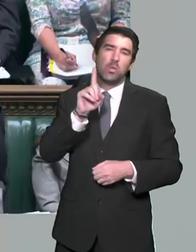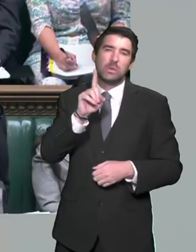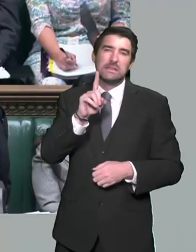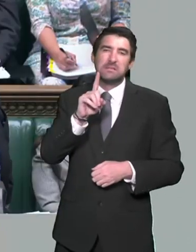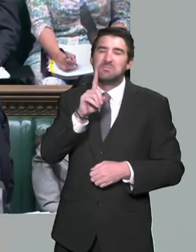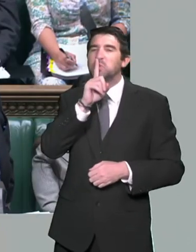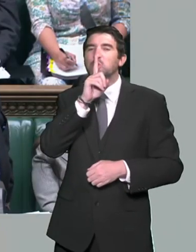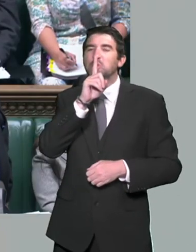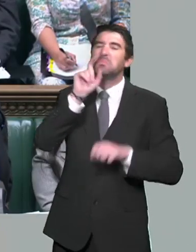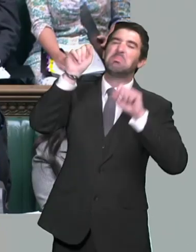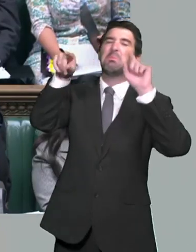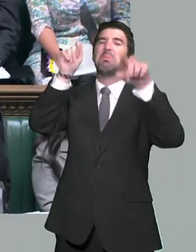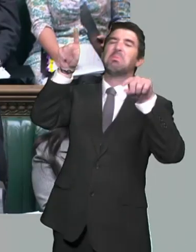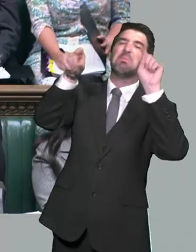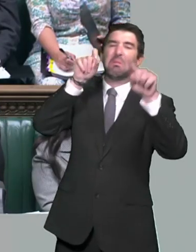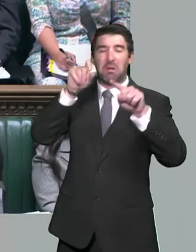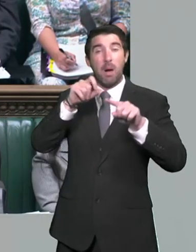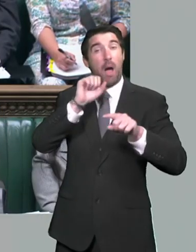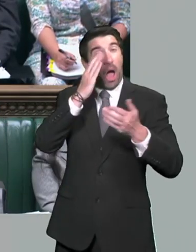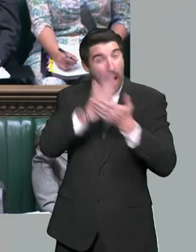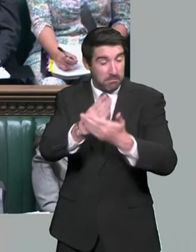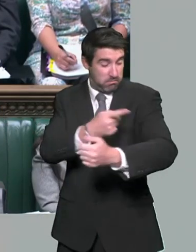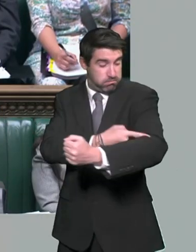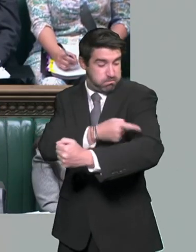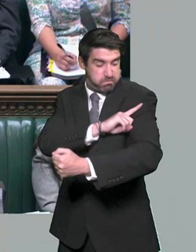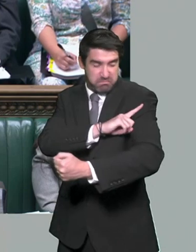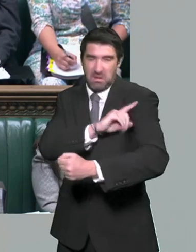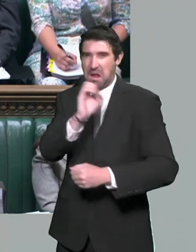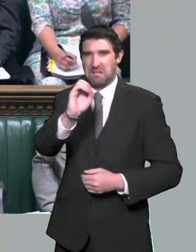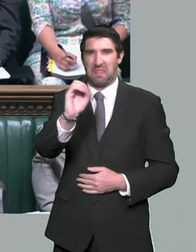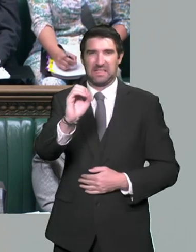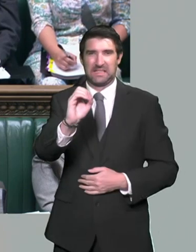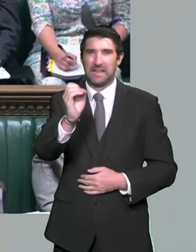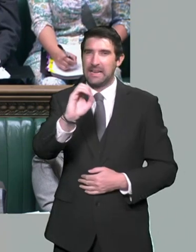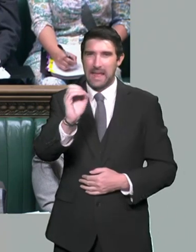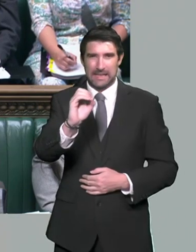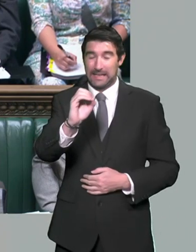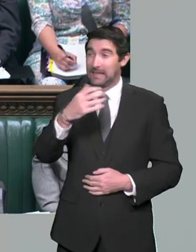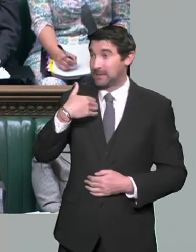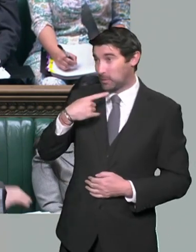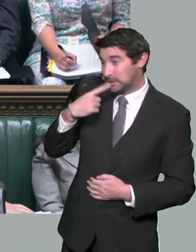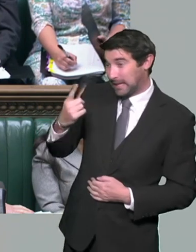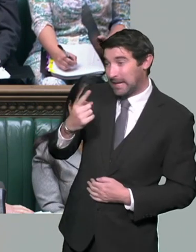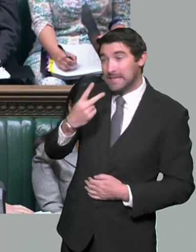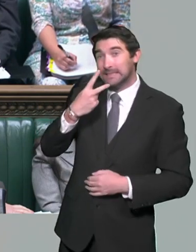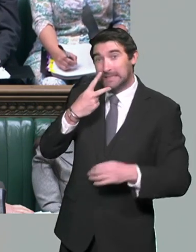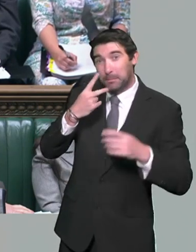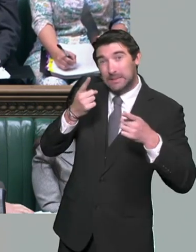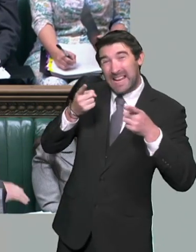No matter how much welly the deputy Leader of the Opposition, the right hon.